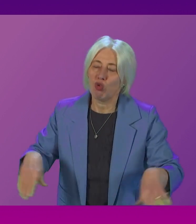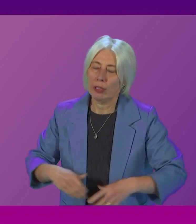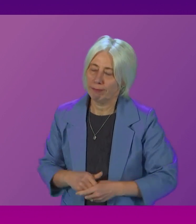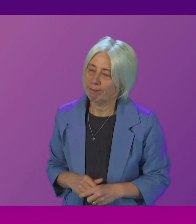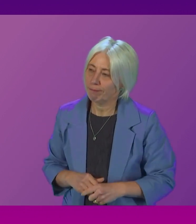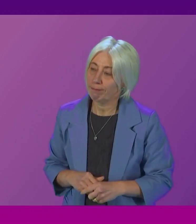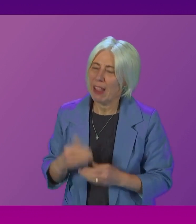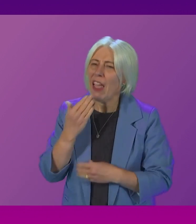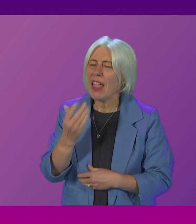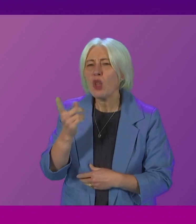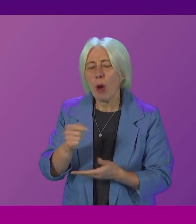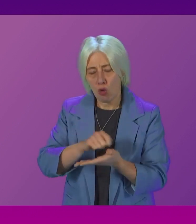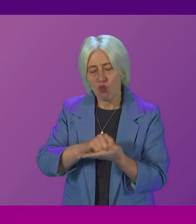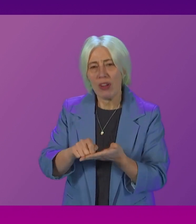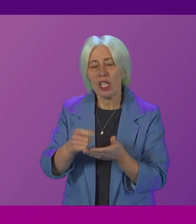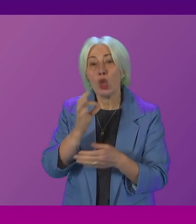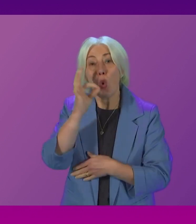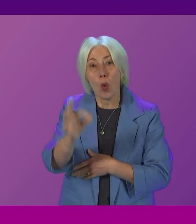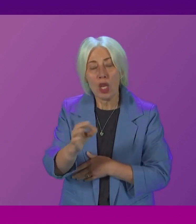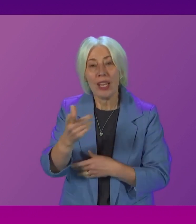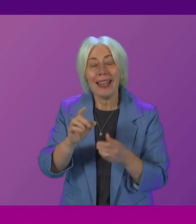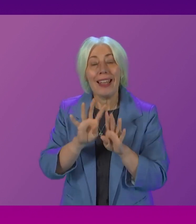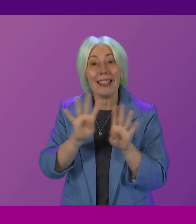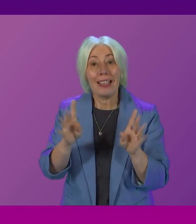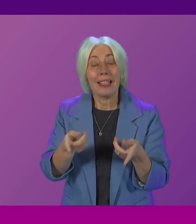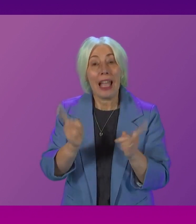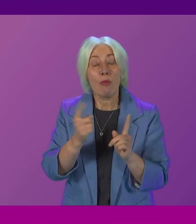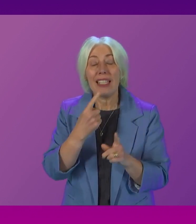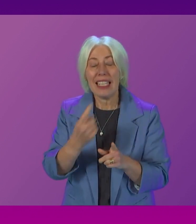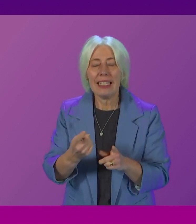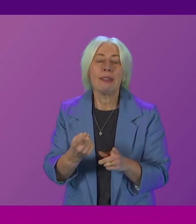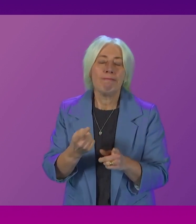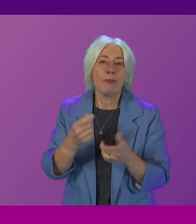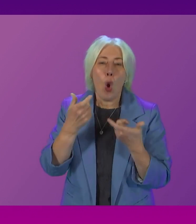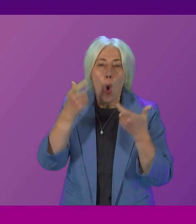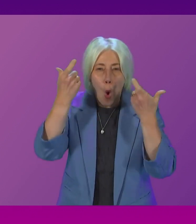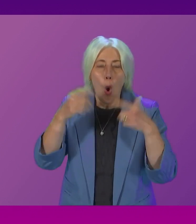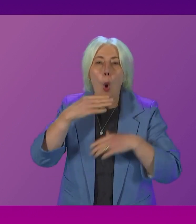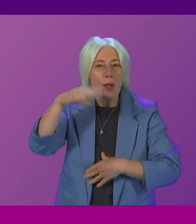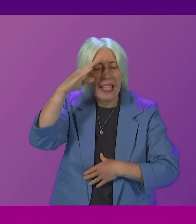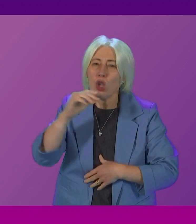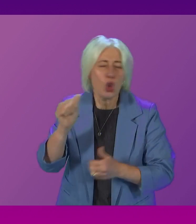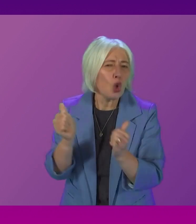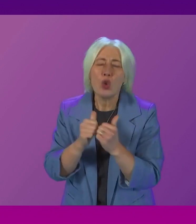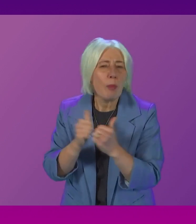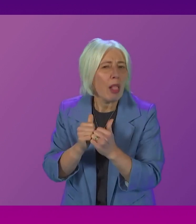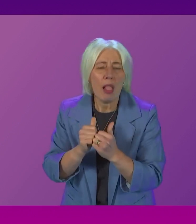In response to a recent written question, the First Minister’s cabinet secretary acknowledged that hotels are unsuitable accommodation for people who seek asylum,